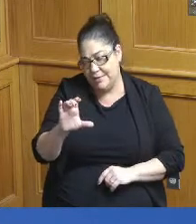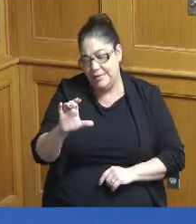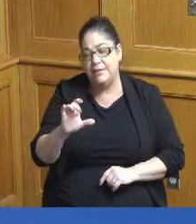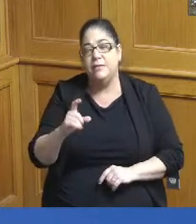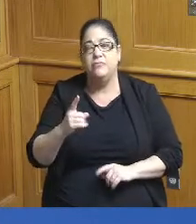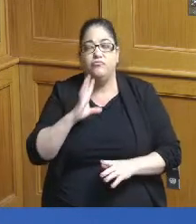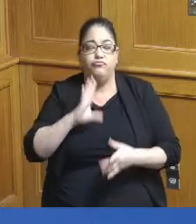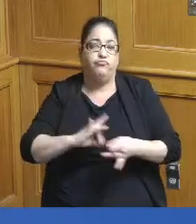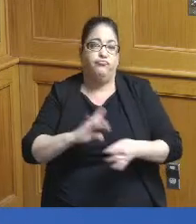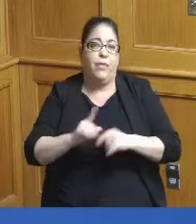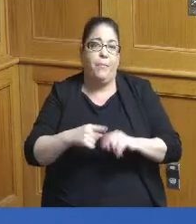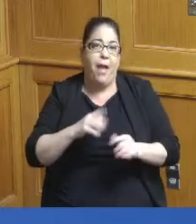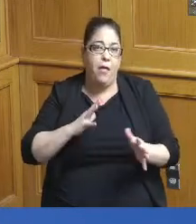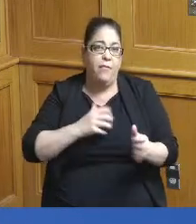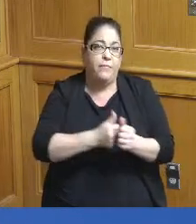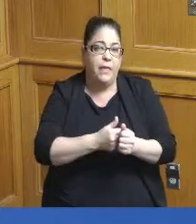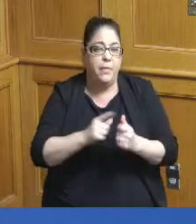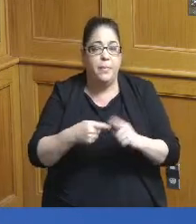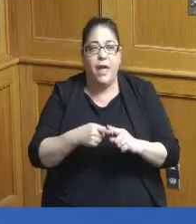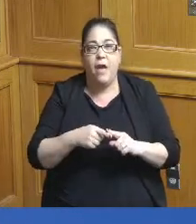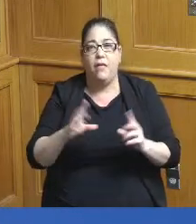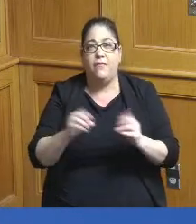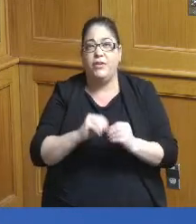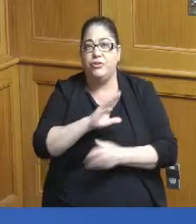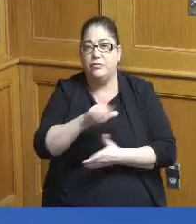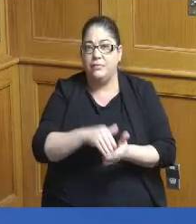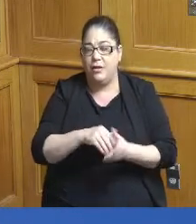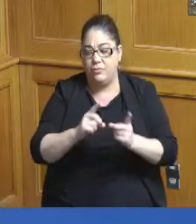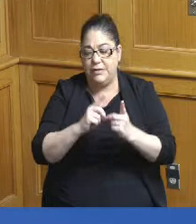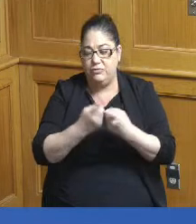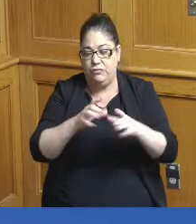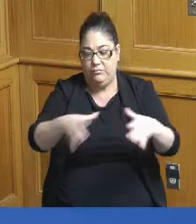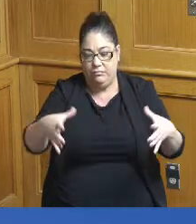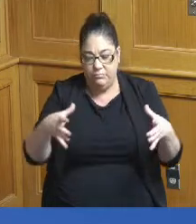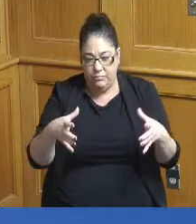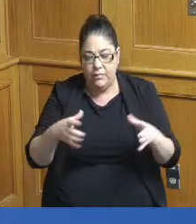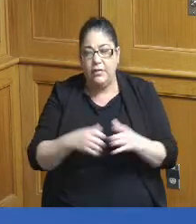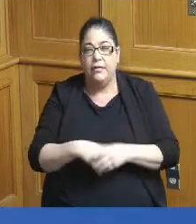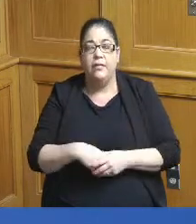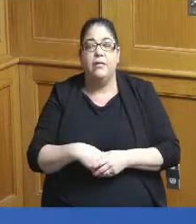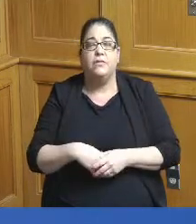District there's there's really several elements to this conversation so I just wanted to take a